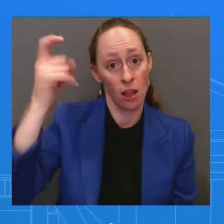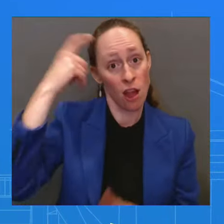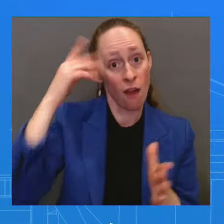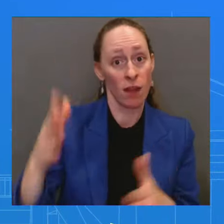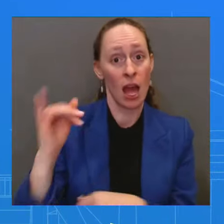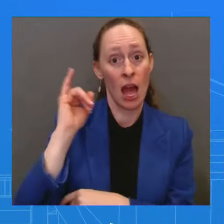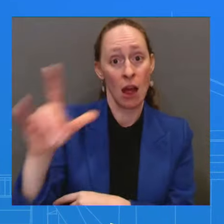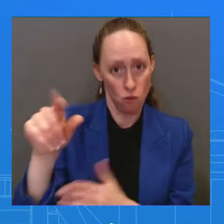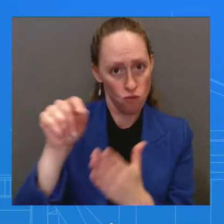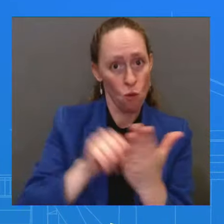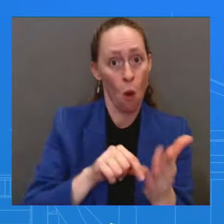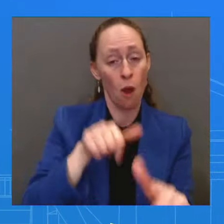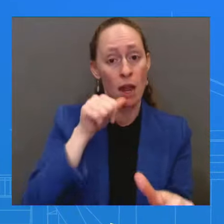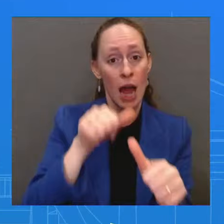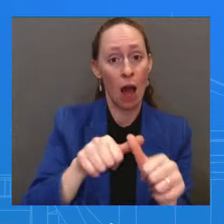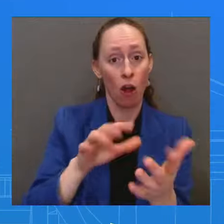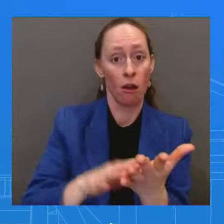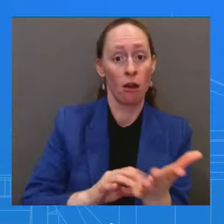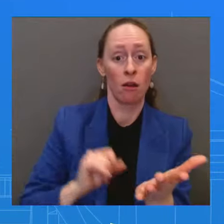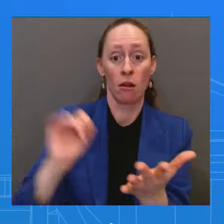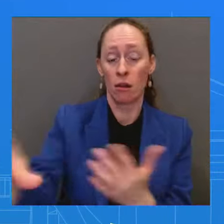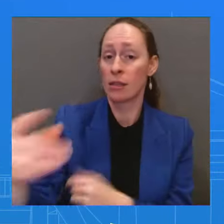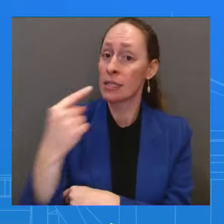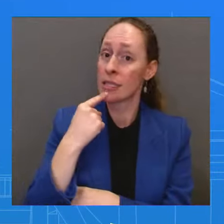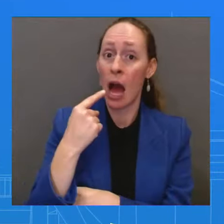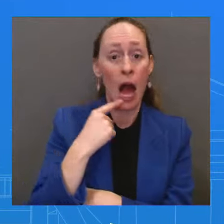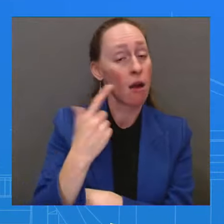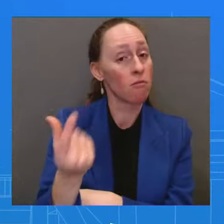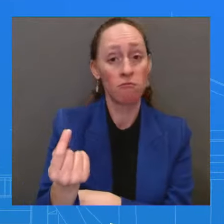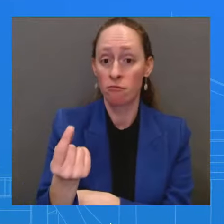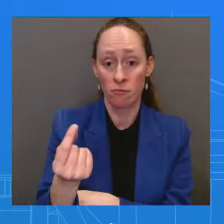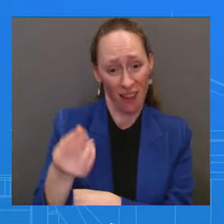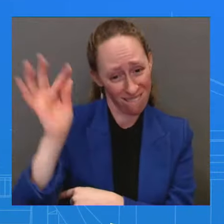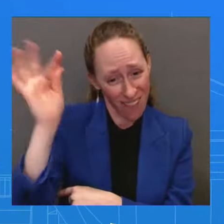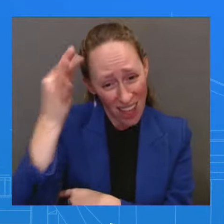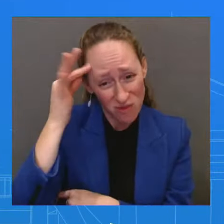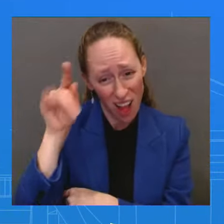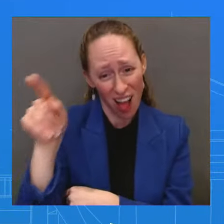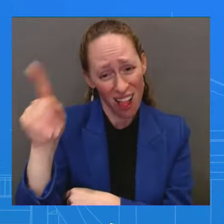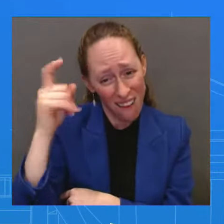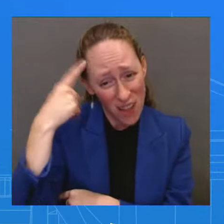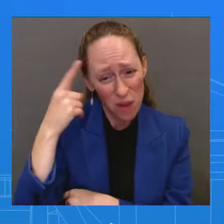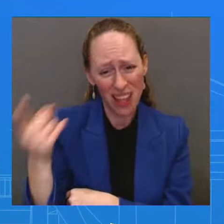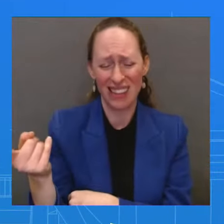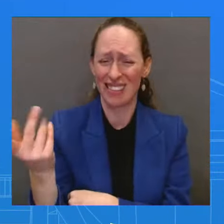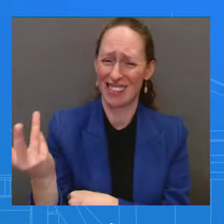lack of intervention and coordination at the border has created an untenable situation for Illinois."